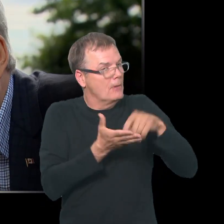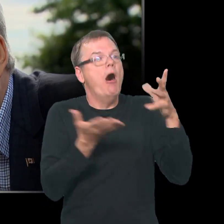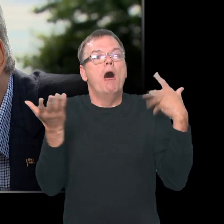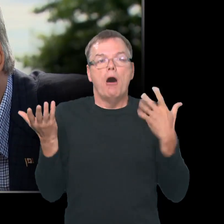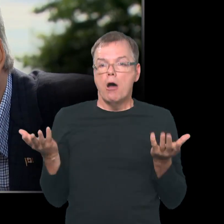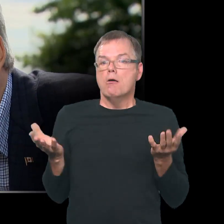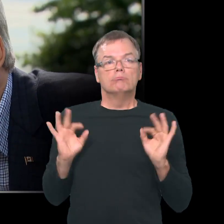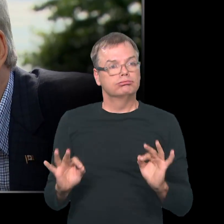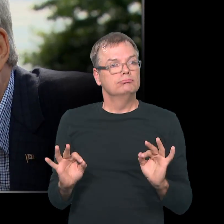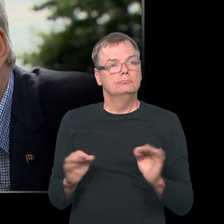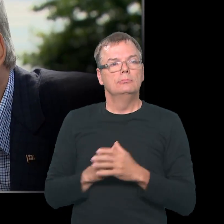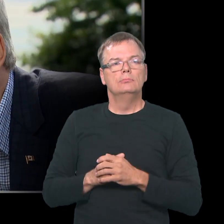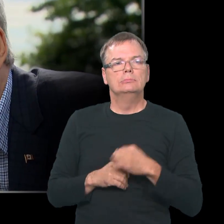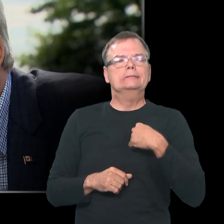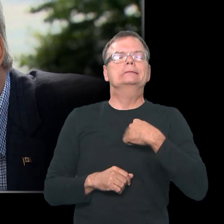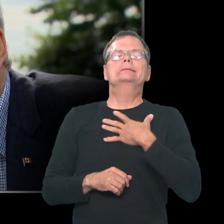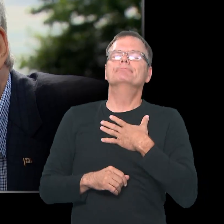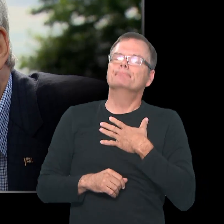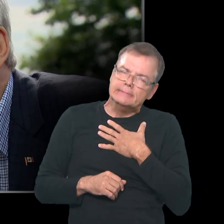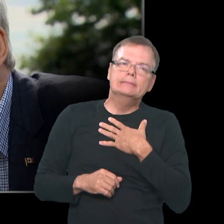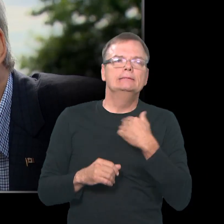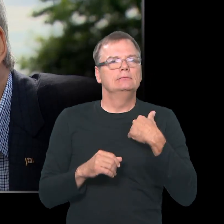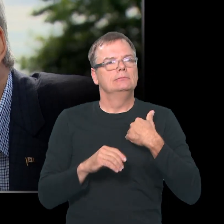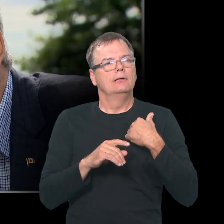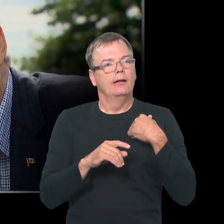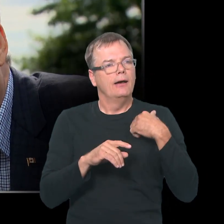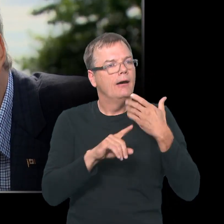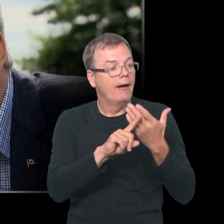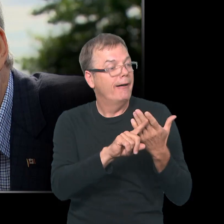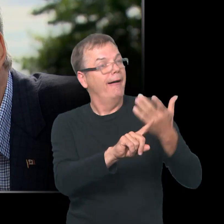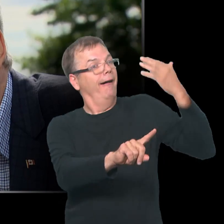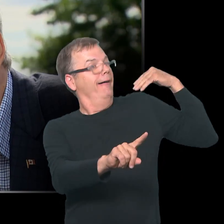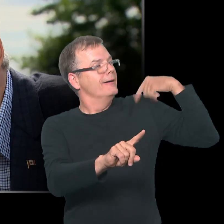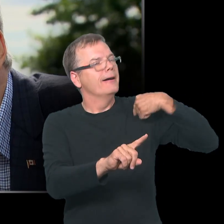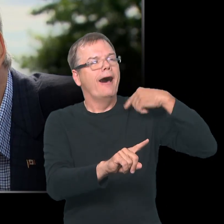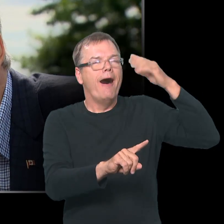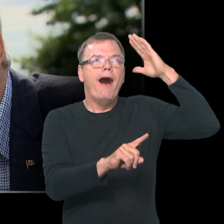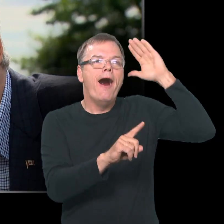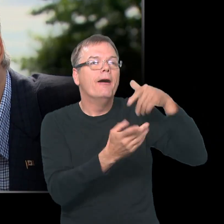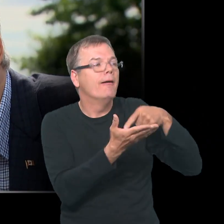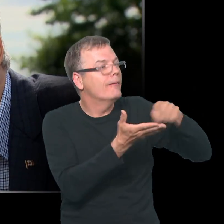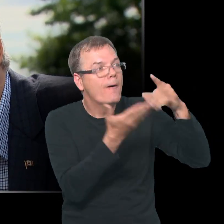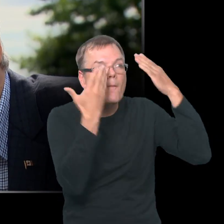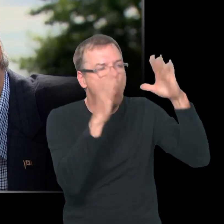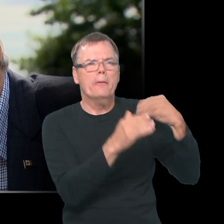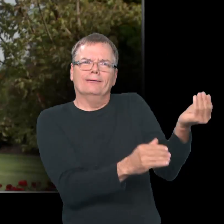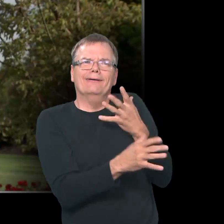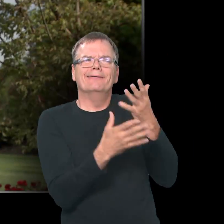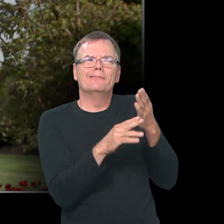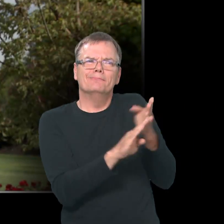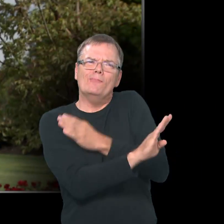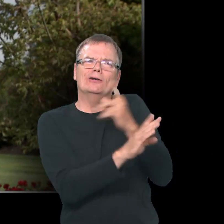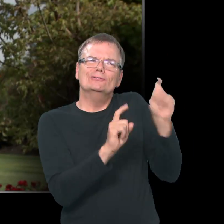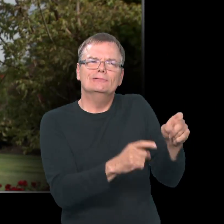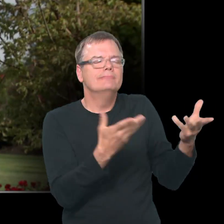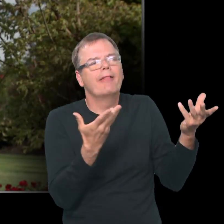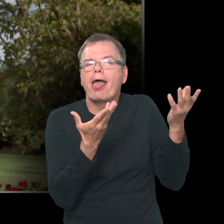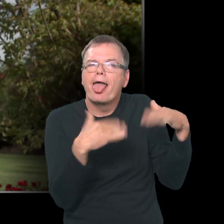He didn't. And look, I wish I had been told that he wasn't going to, because the I would have dealt with the situation